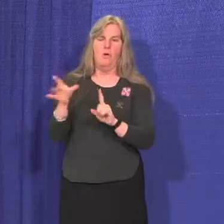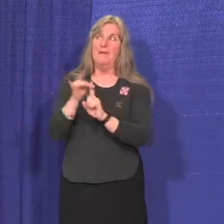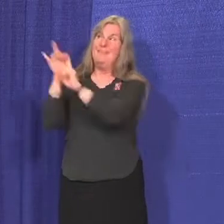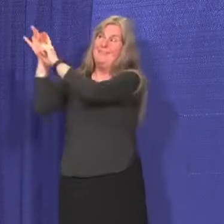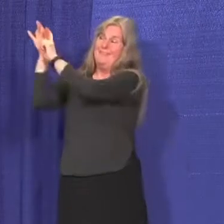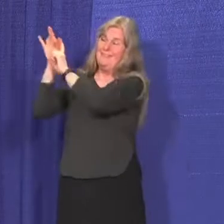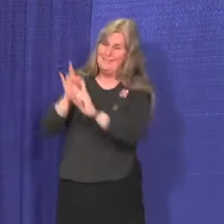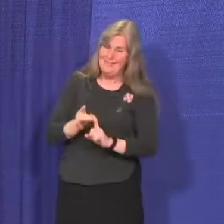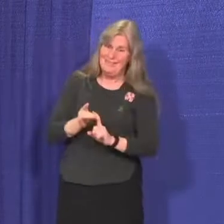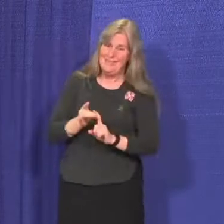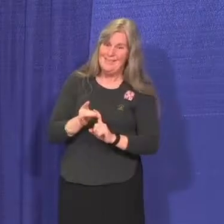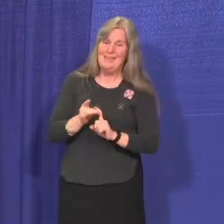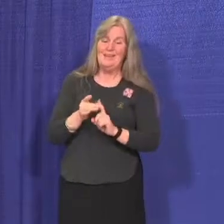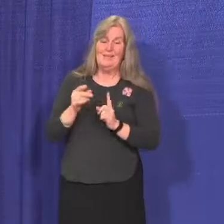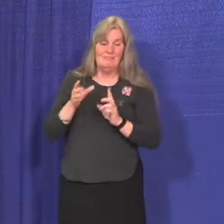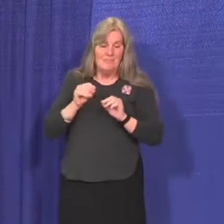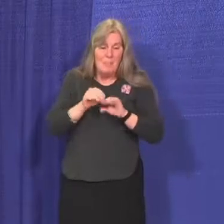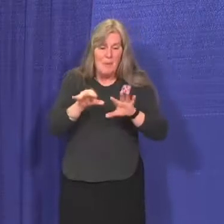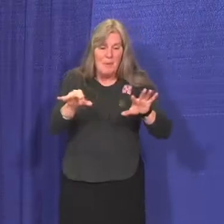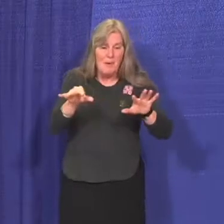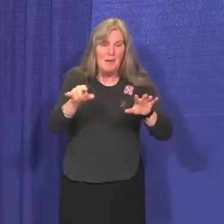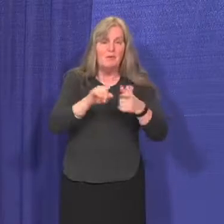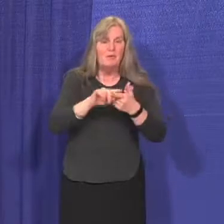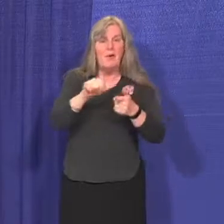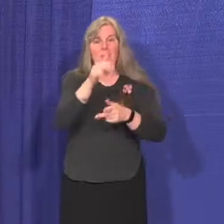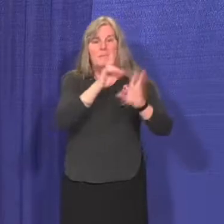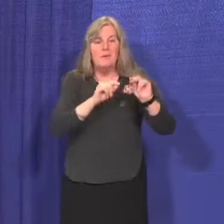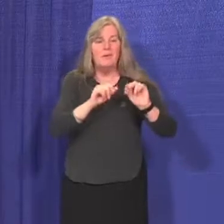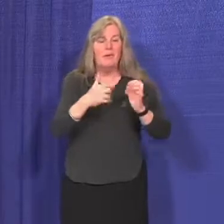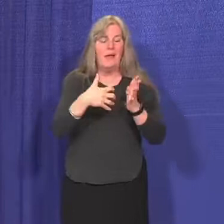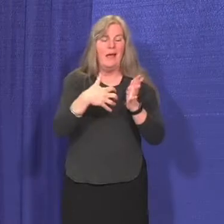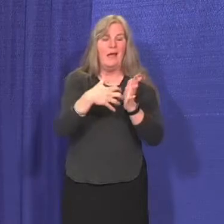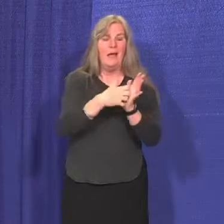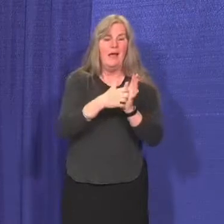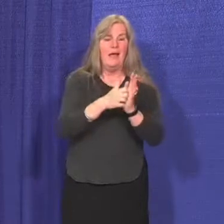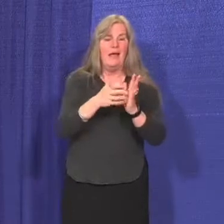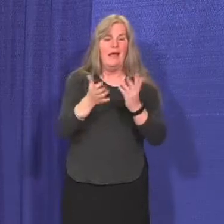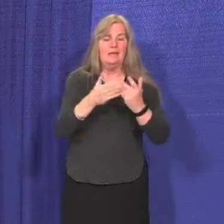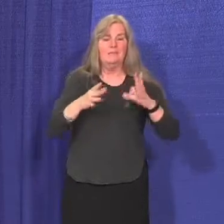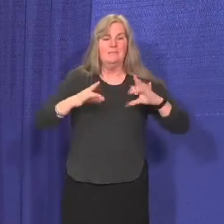family and it is important to recognize we need to connect